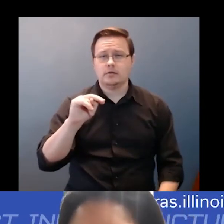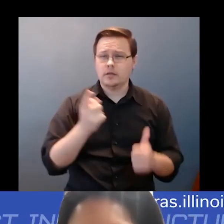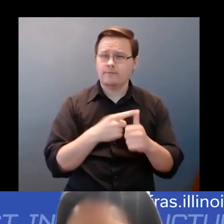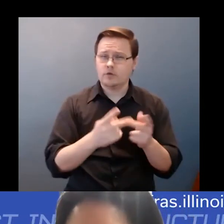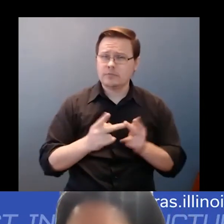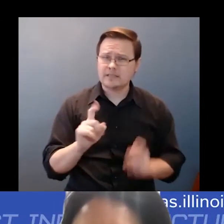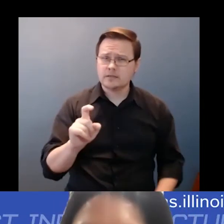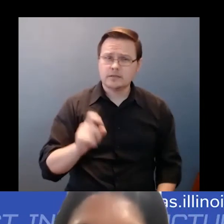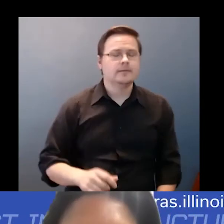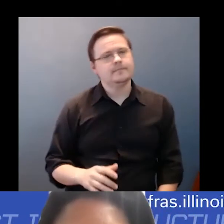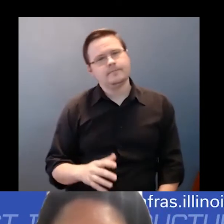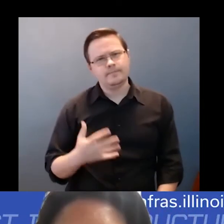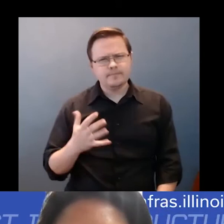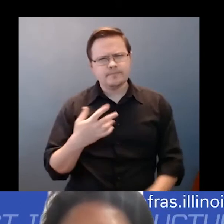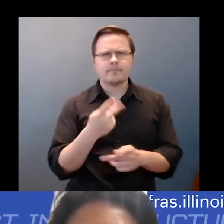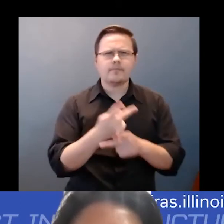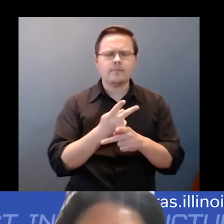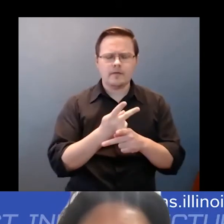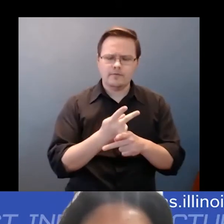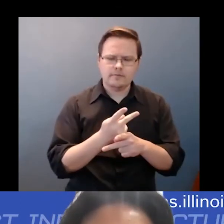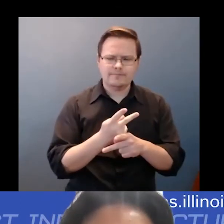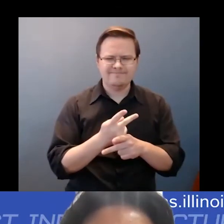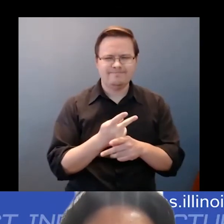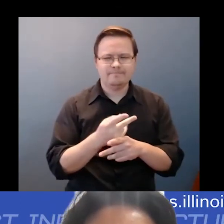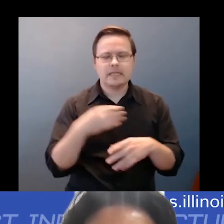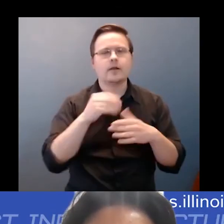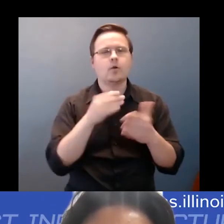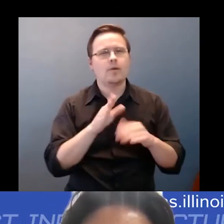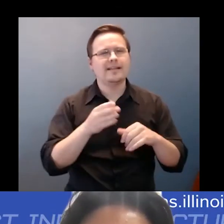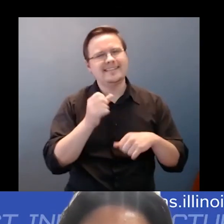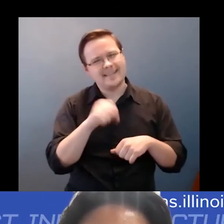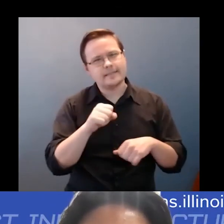I'm sort of in a distributed way Yeah.